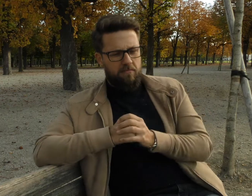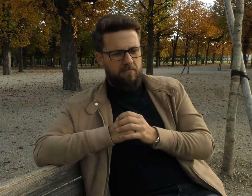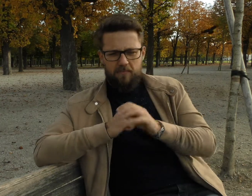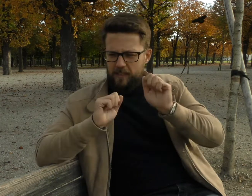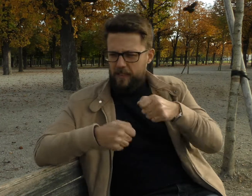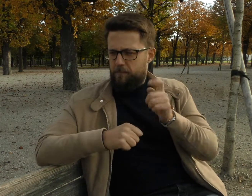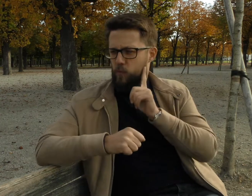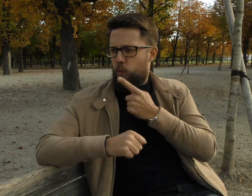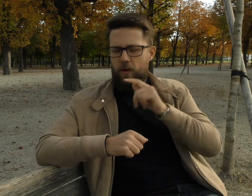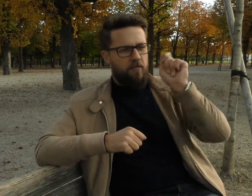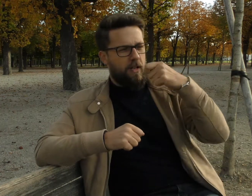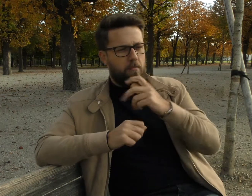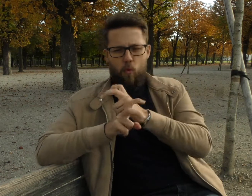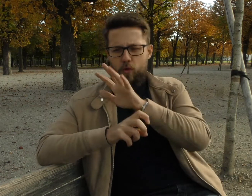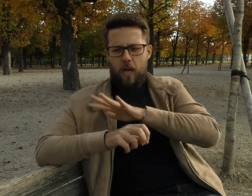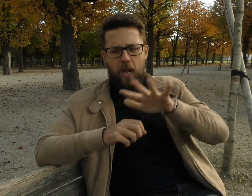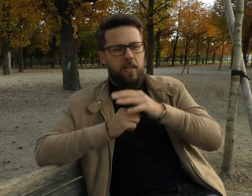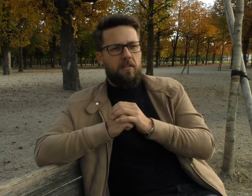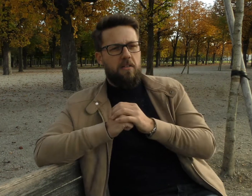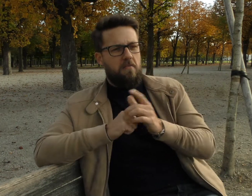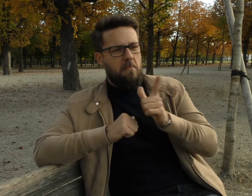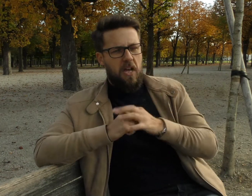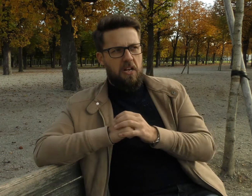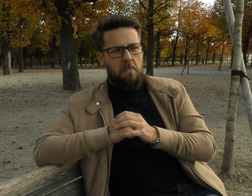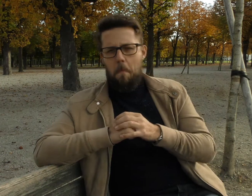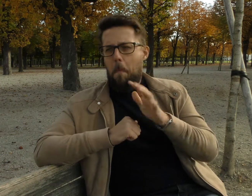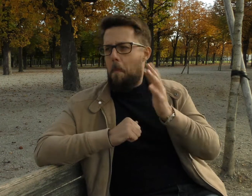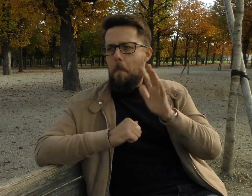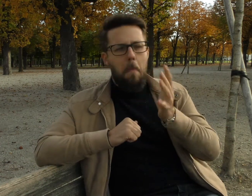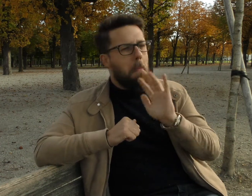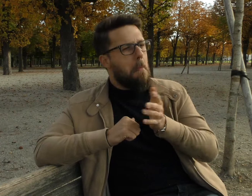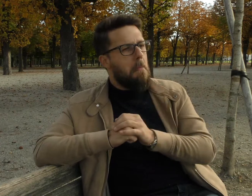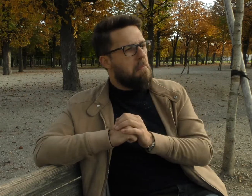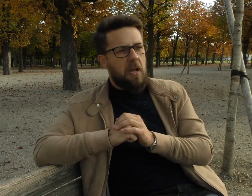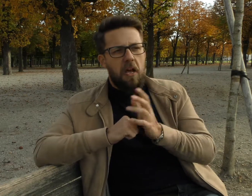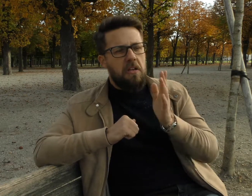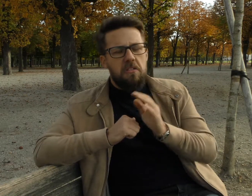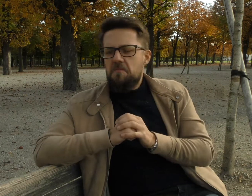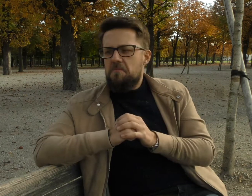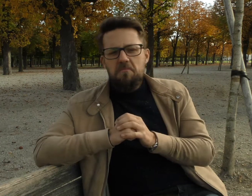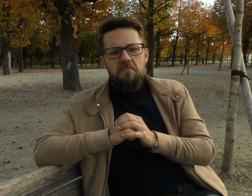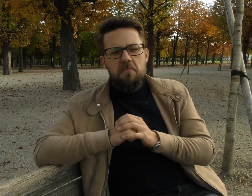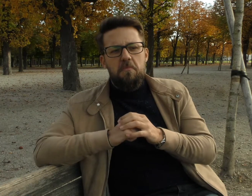whether there is a film about deaf people in Austria. We then both came to the conclusion that there was no such thing and